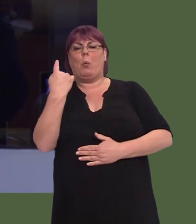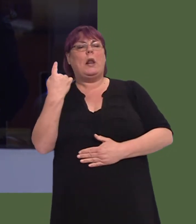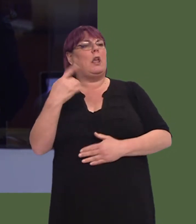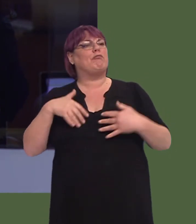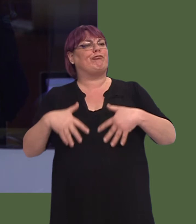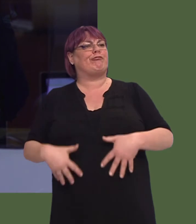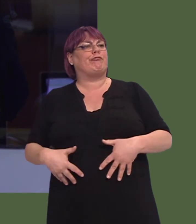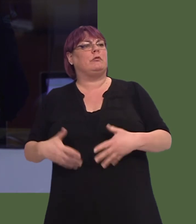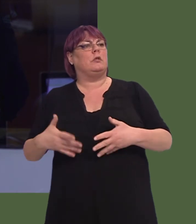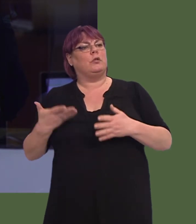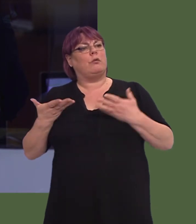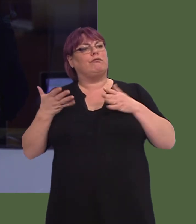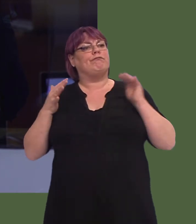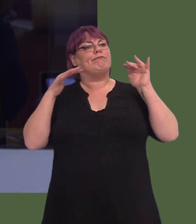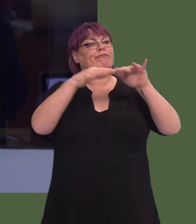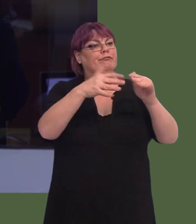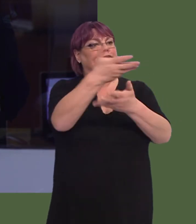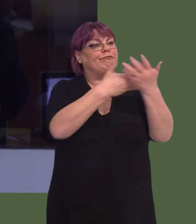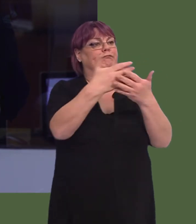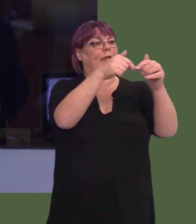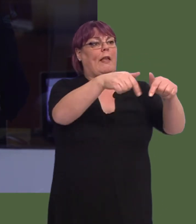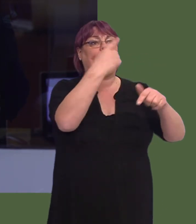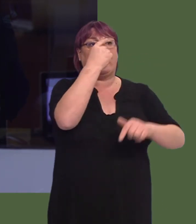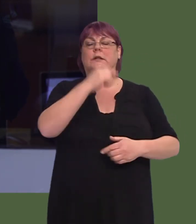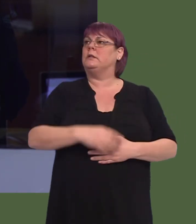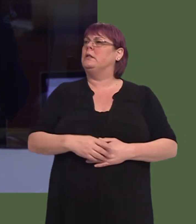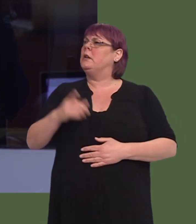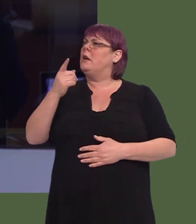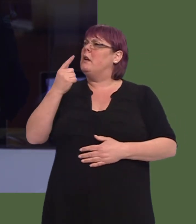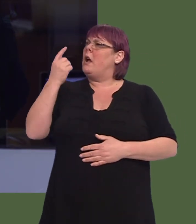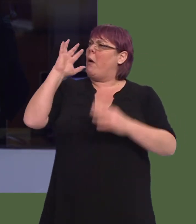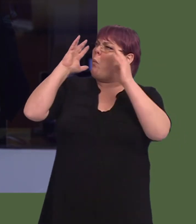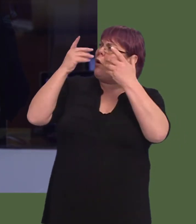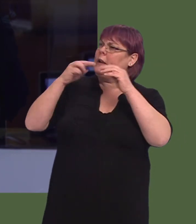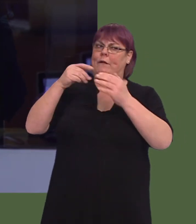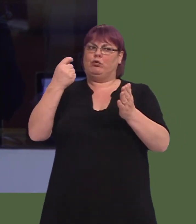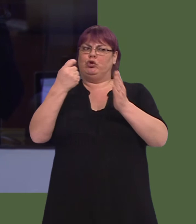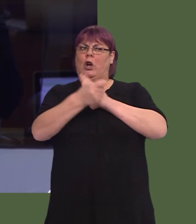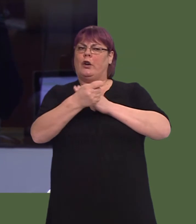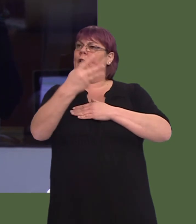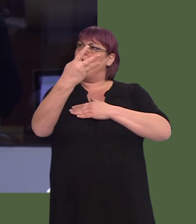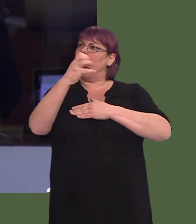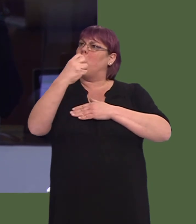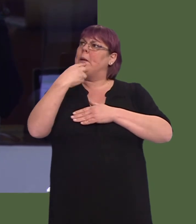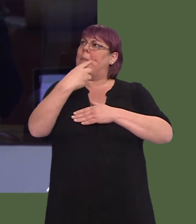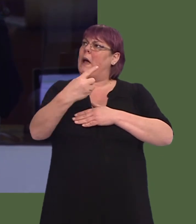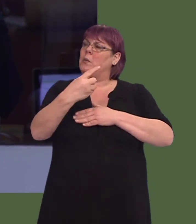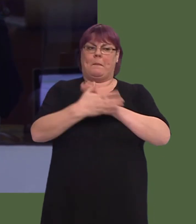Therefore, do you share my concerns that introducing a daily charge of £40 risks causing more